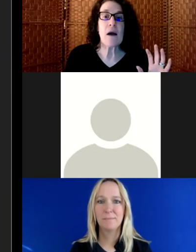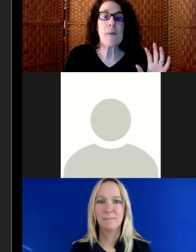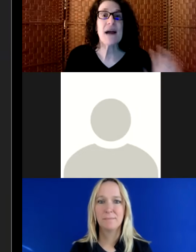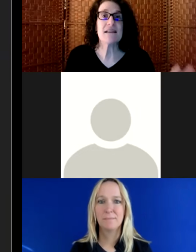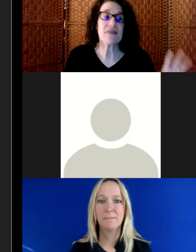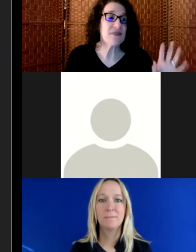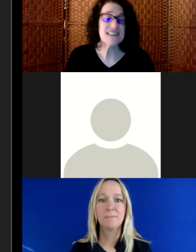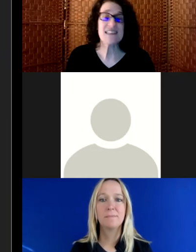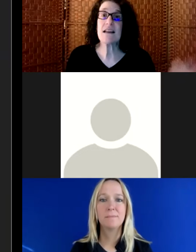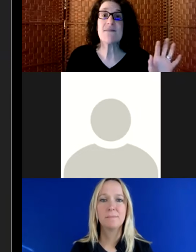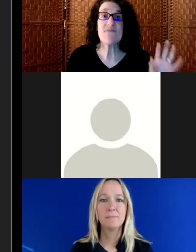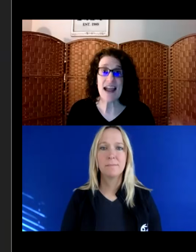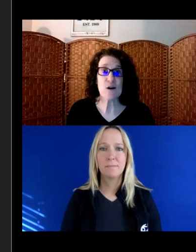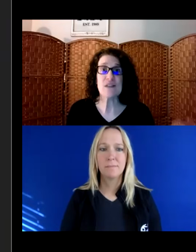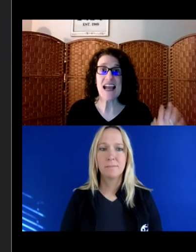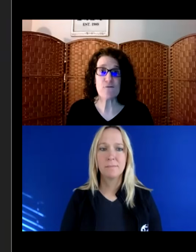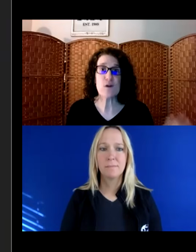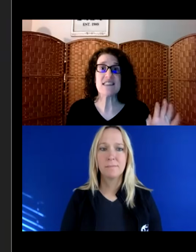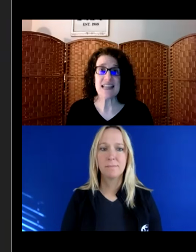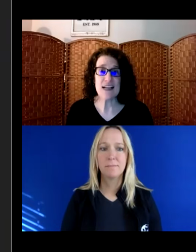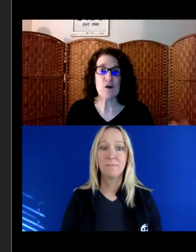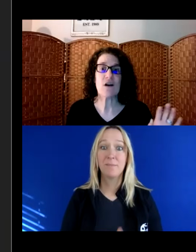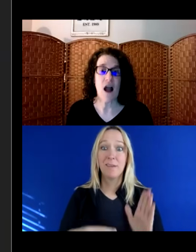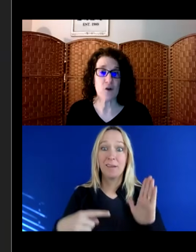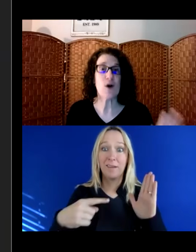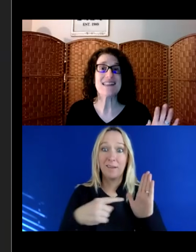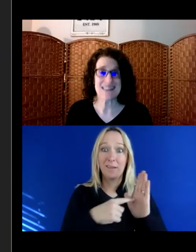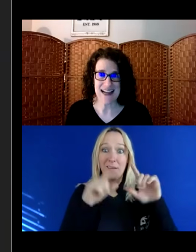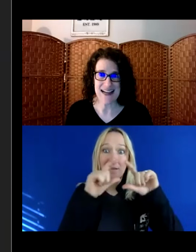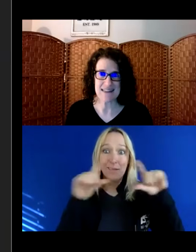But this fails every single contrast test.